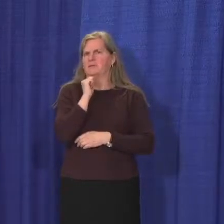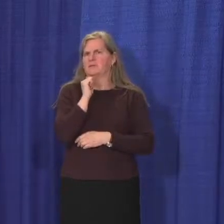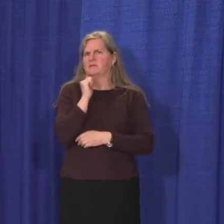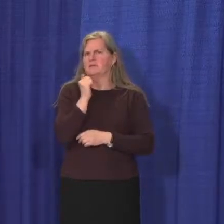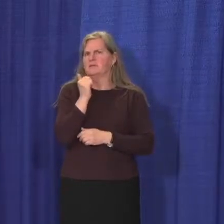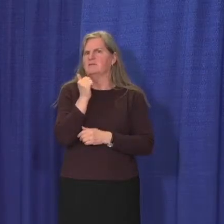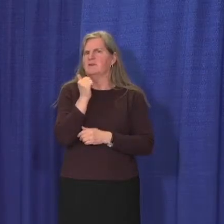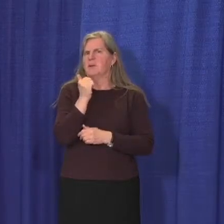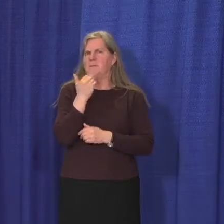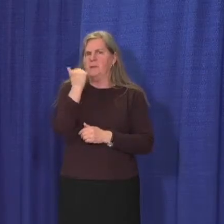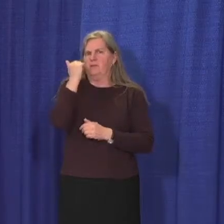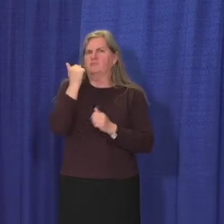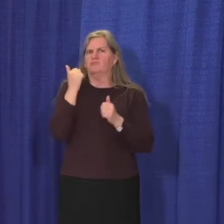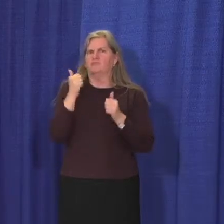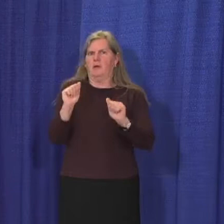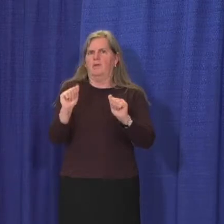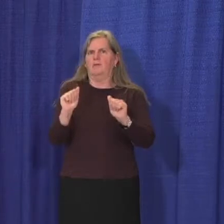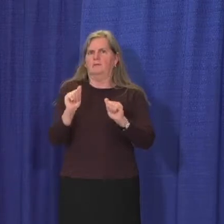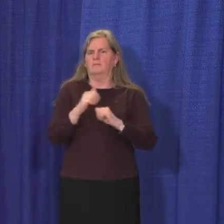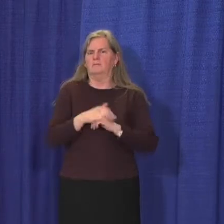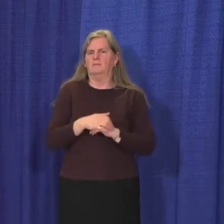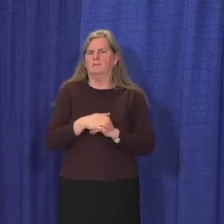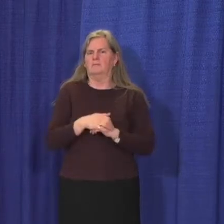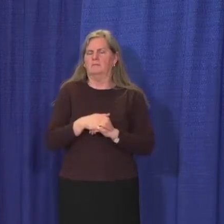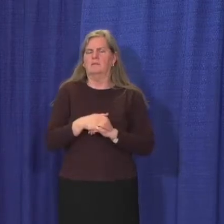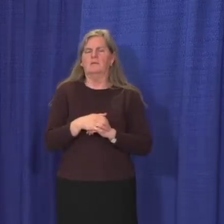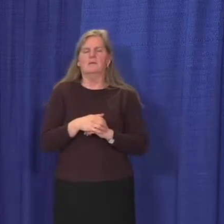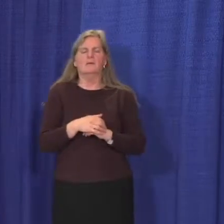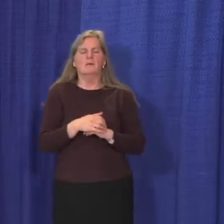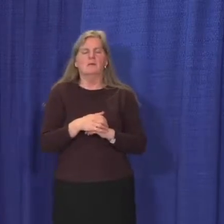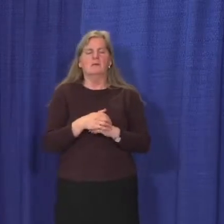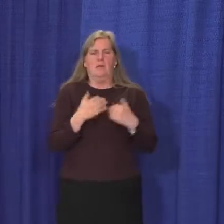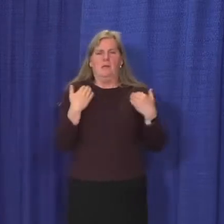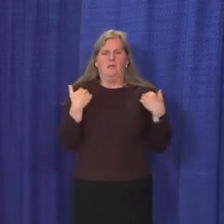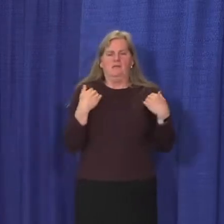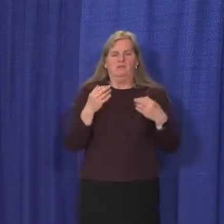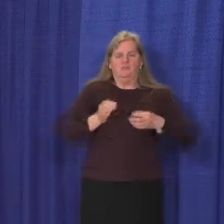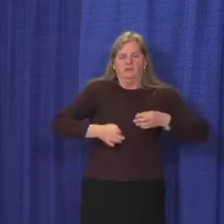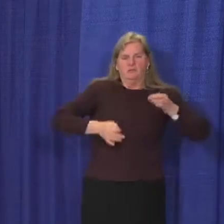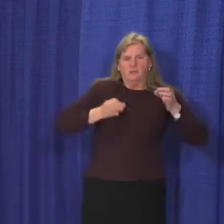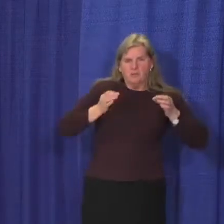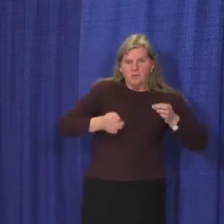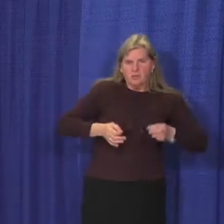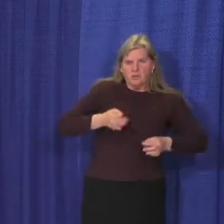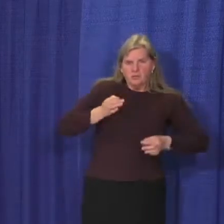McPhee's team and Justice will work this out with our partners